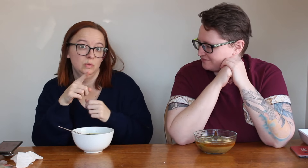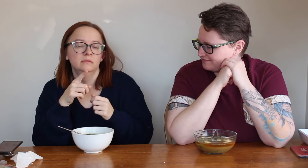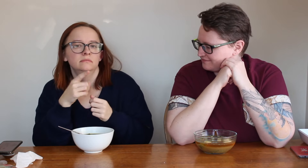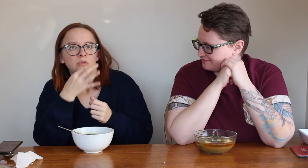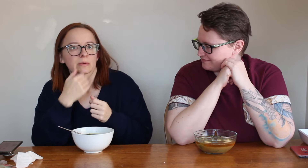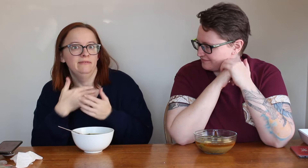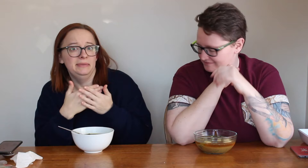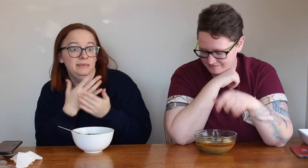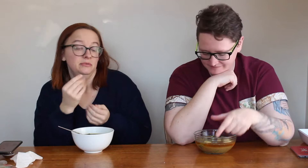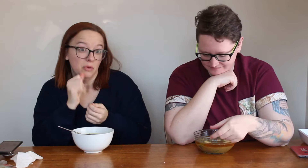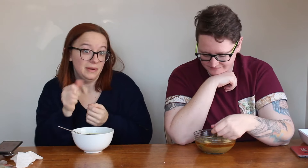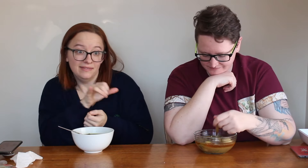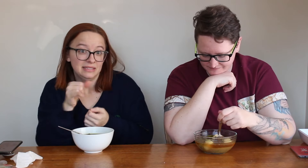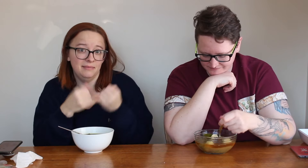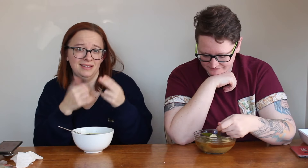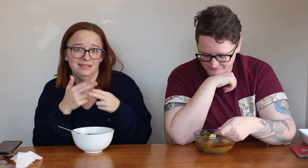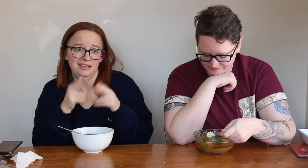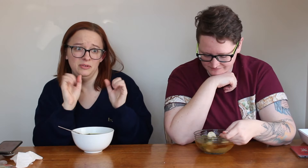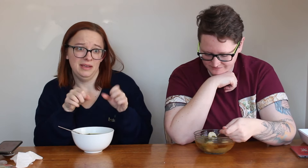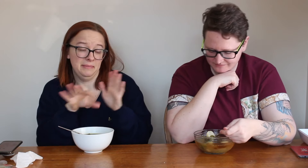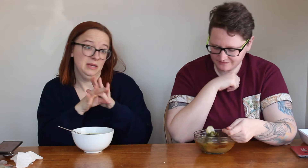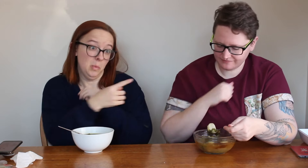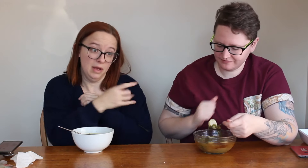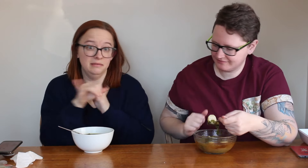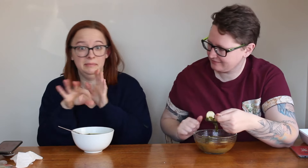But it's just whatever, so it was pretty easy to just put that as the last name.